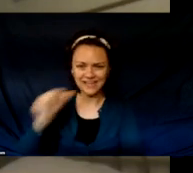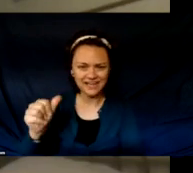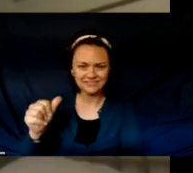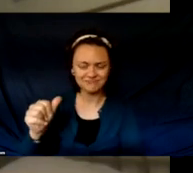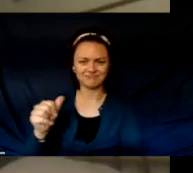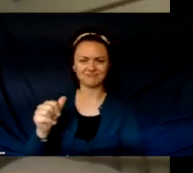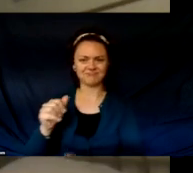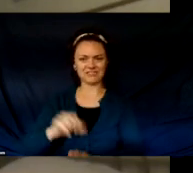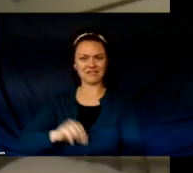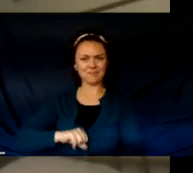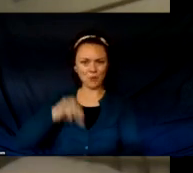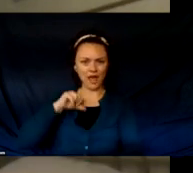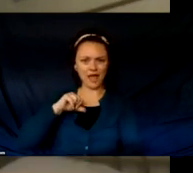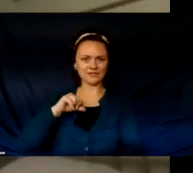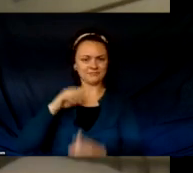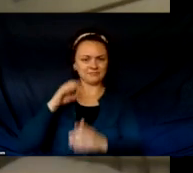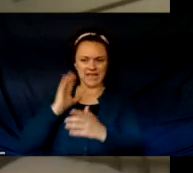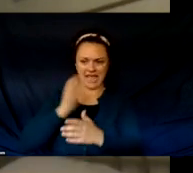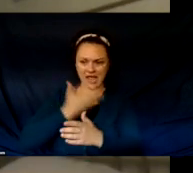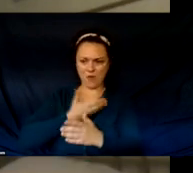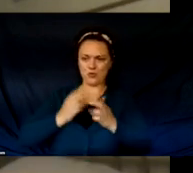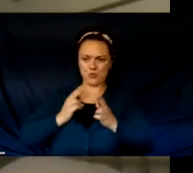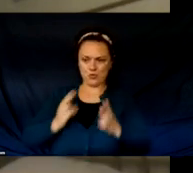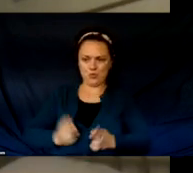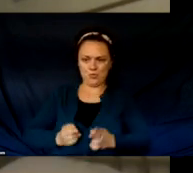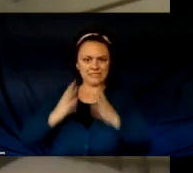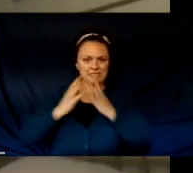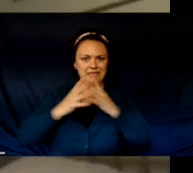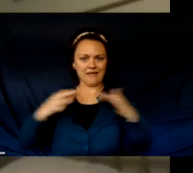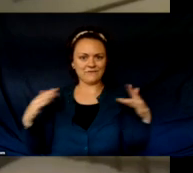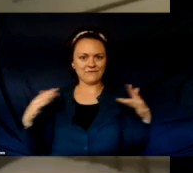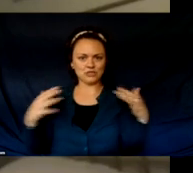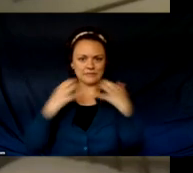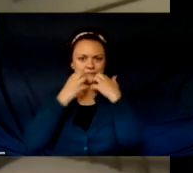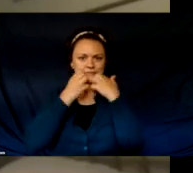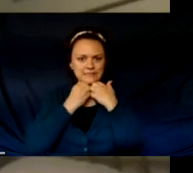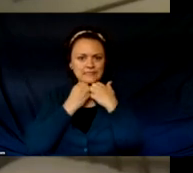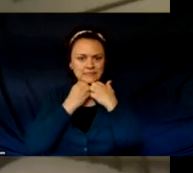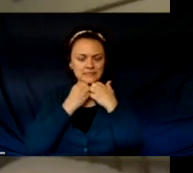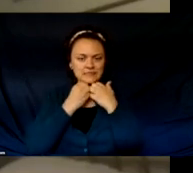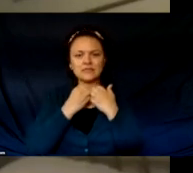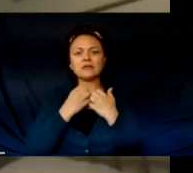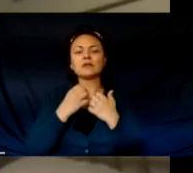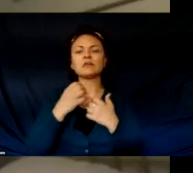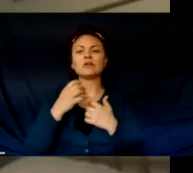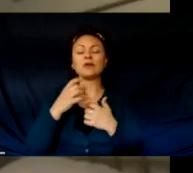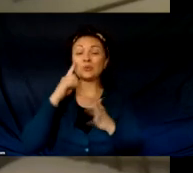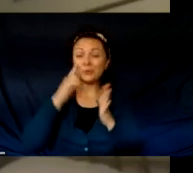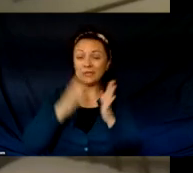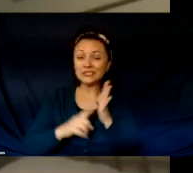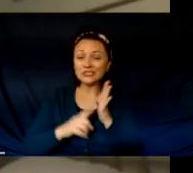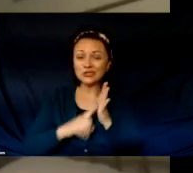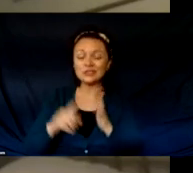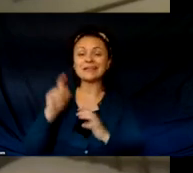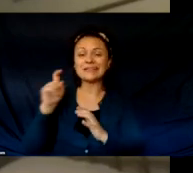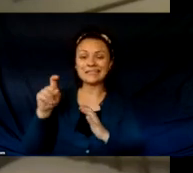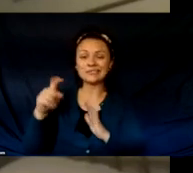of diversity and so research really needs to focus on